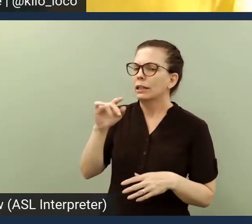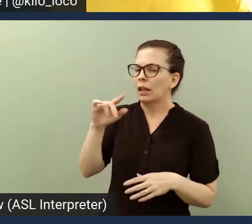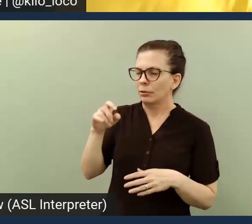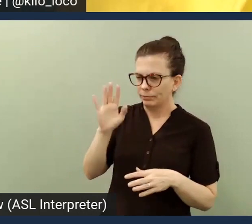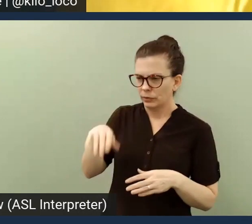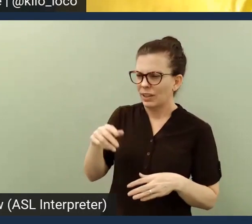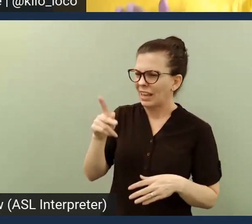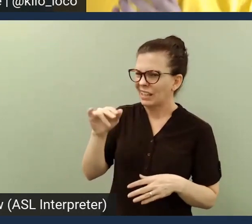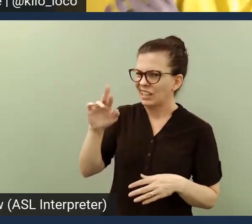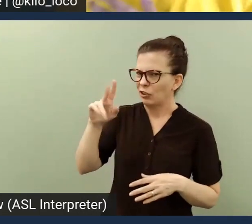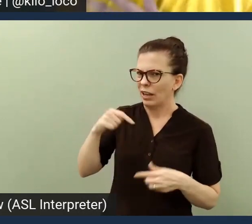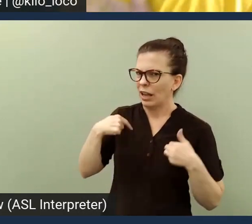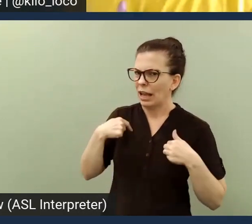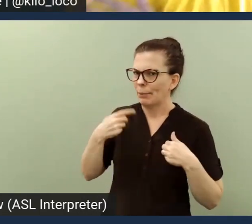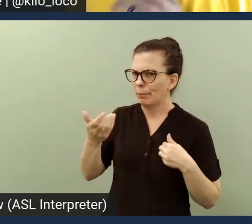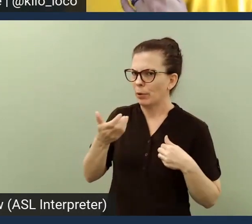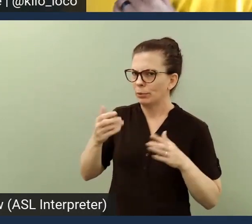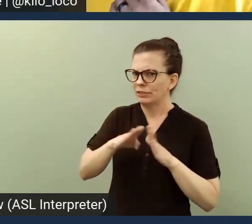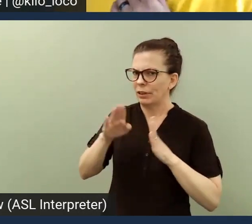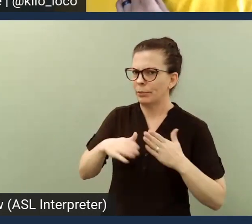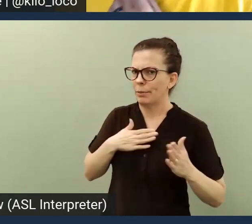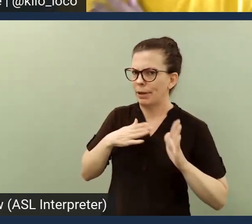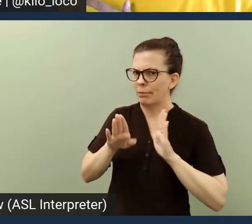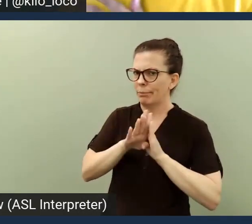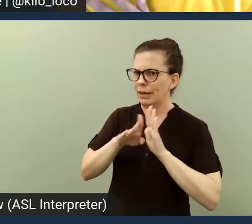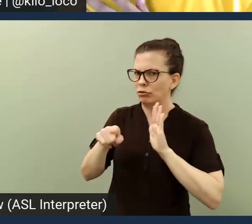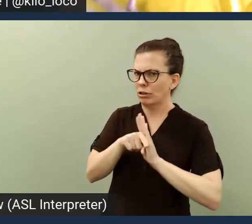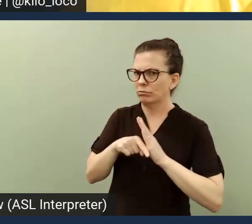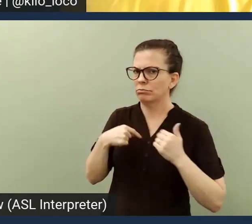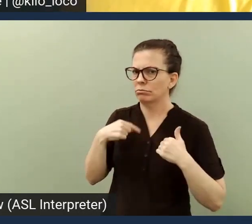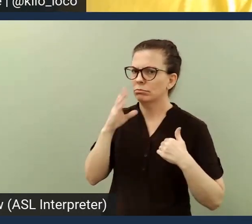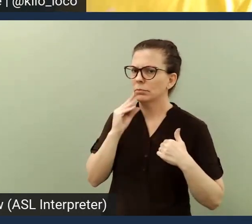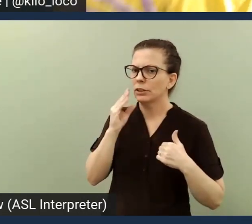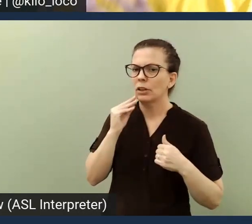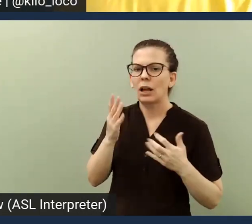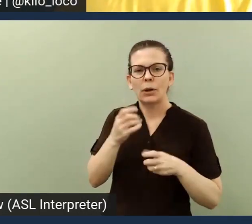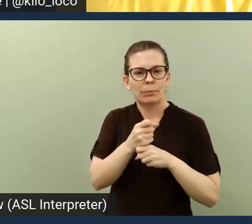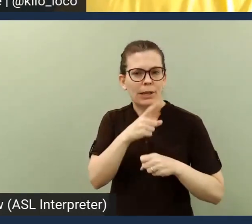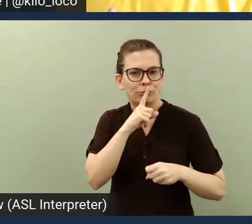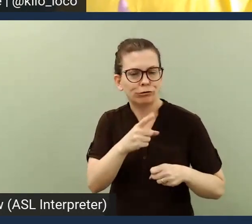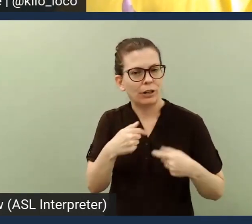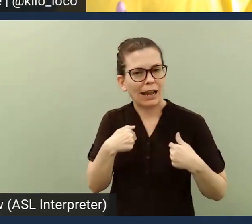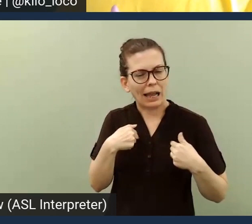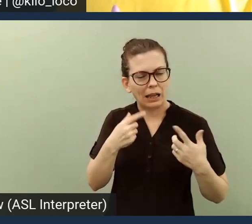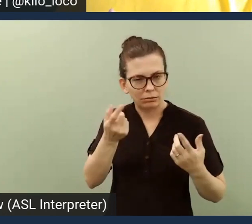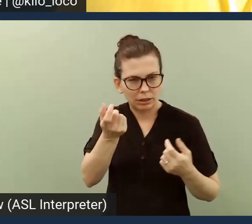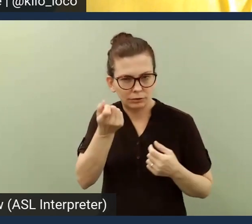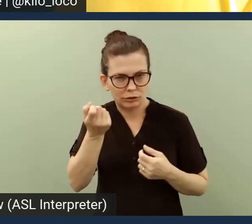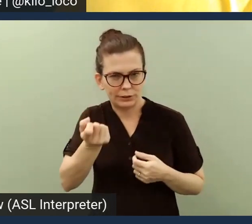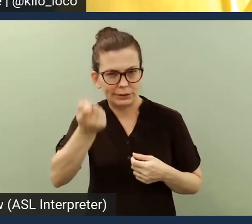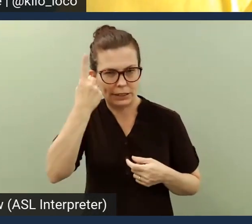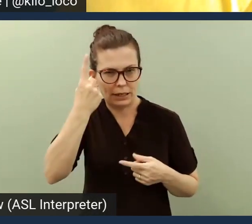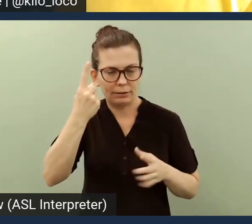I'm a mobile developer, that's my background, and just to make sure that I'm actually understanding this right,